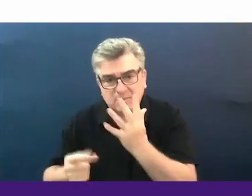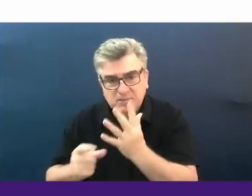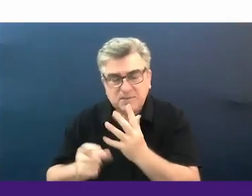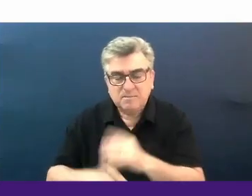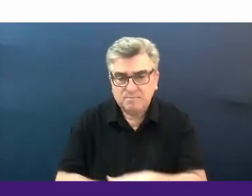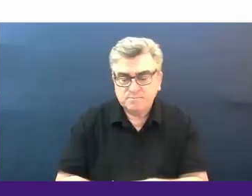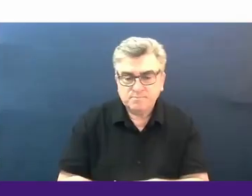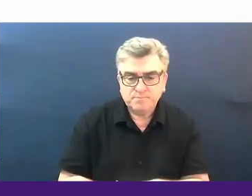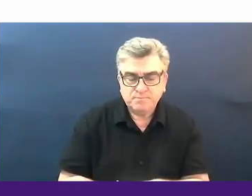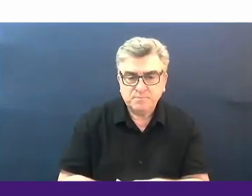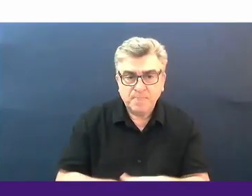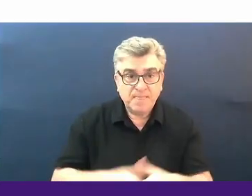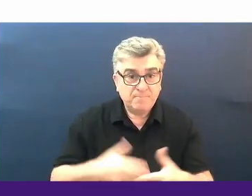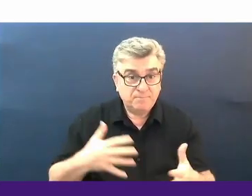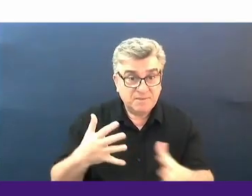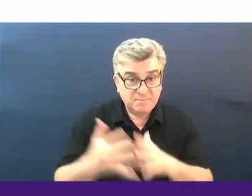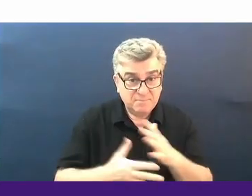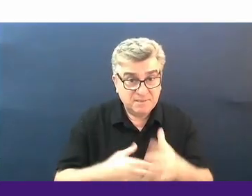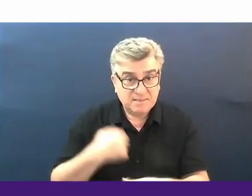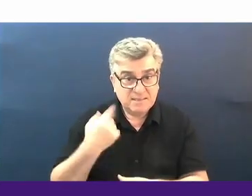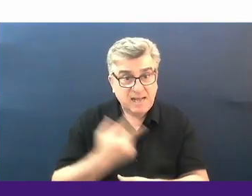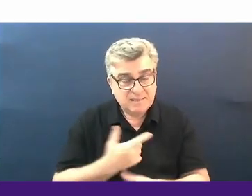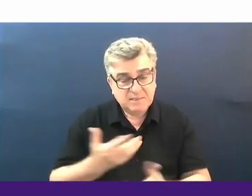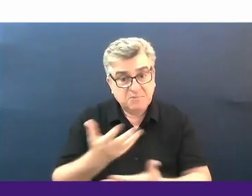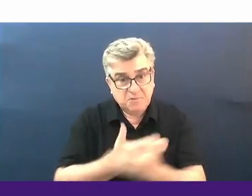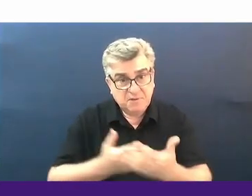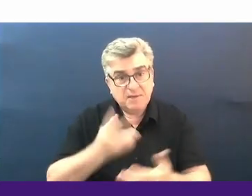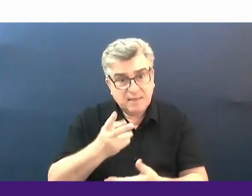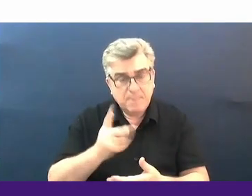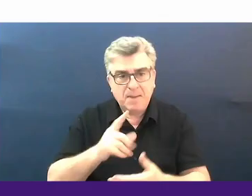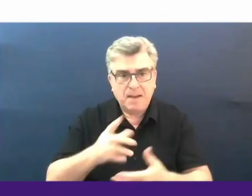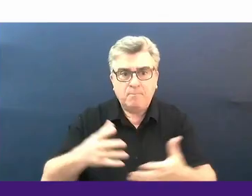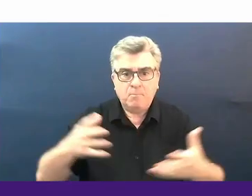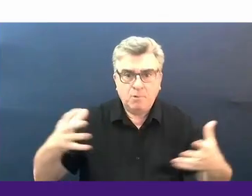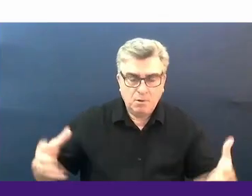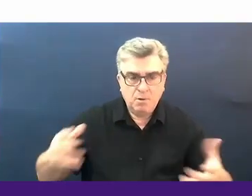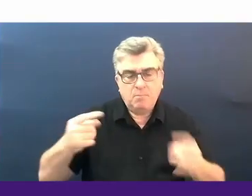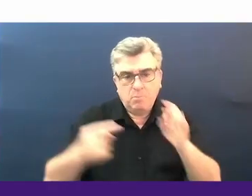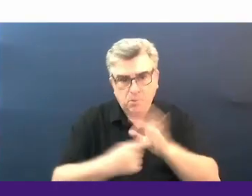And this leads us to a bigger conversation around what has been difficult for those